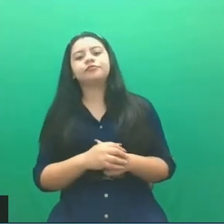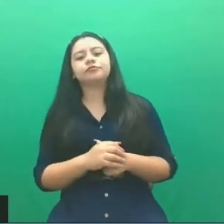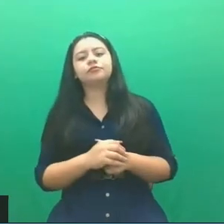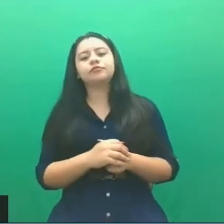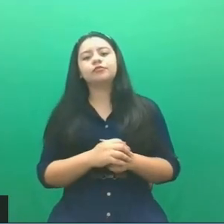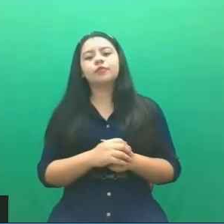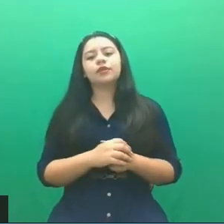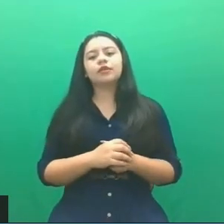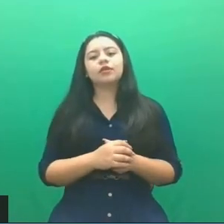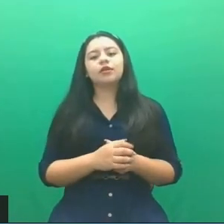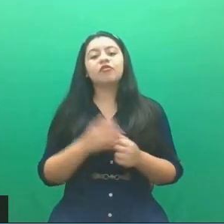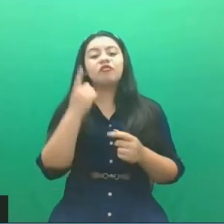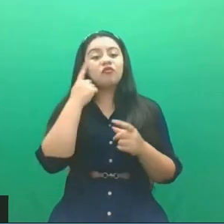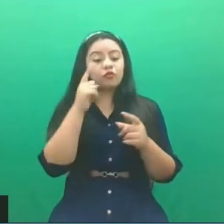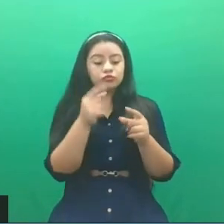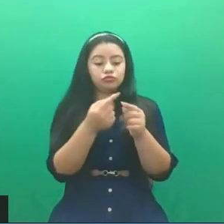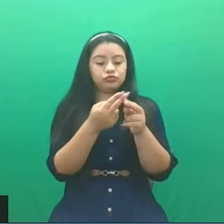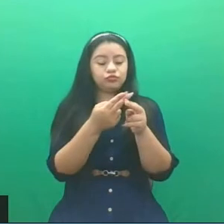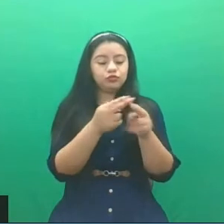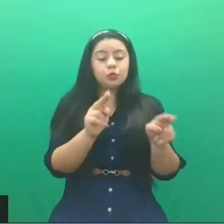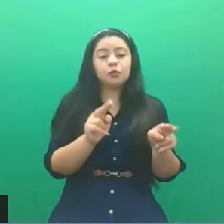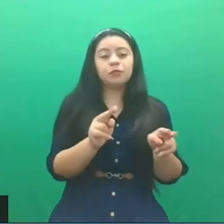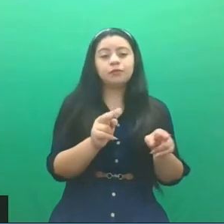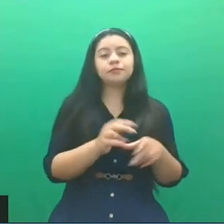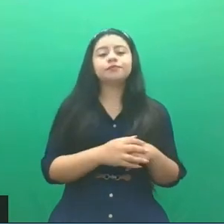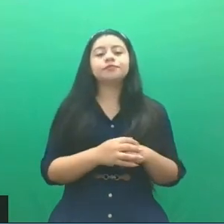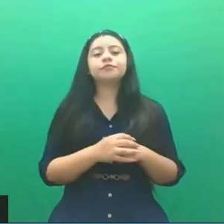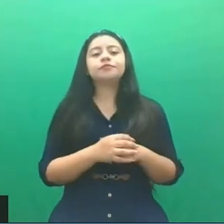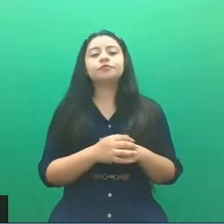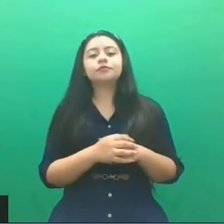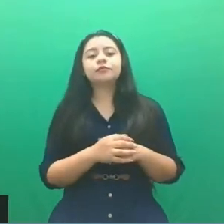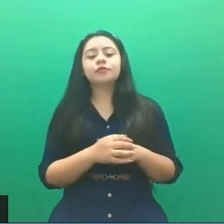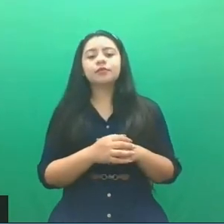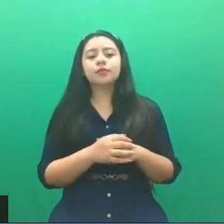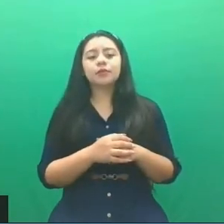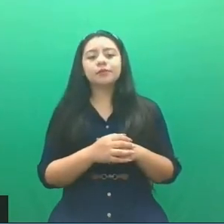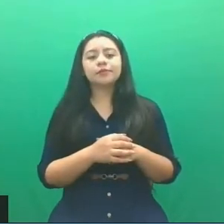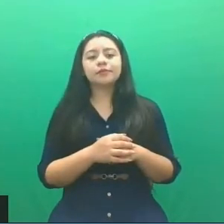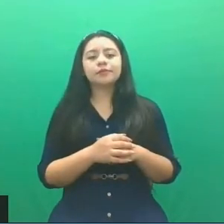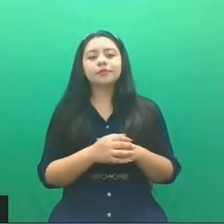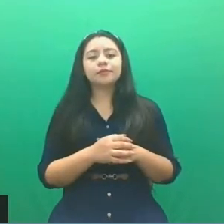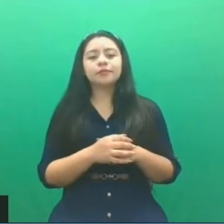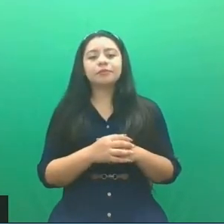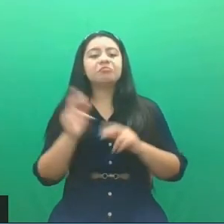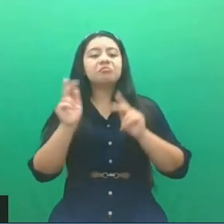shorter descriptions typically folks have been settling on a sentence or so. That's like